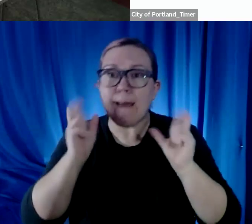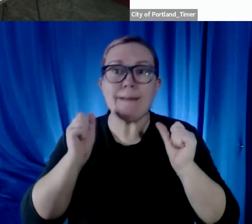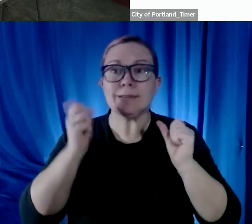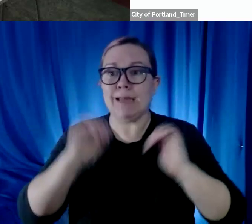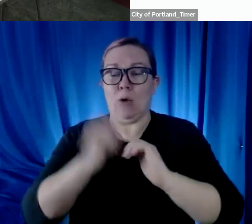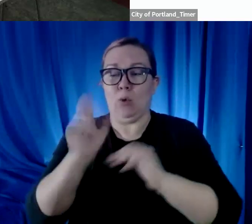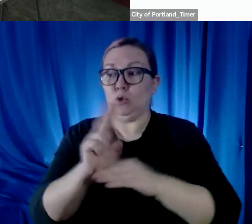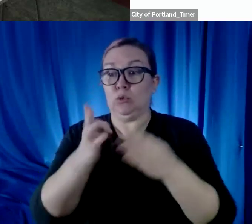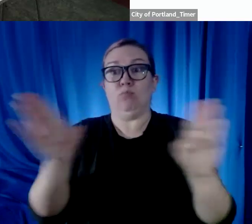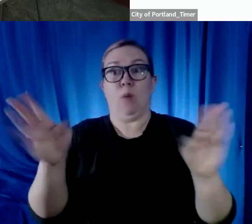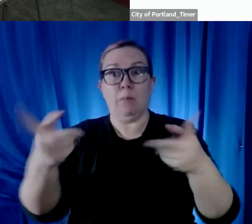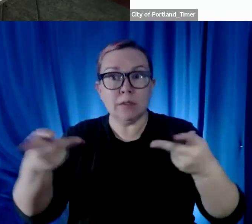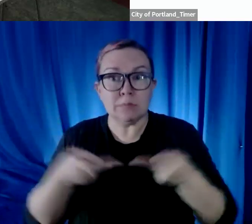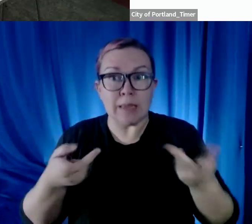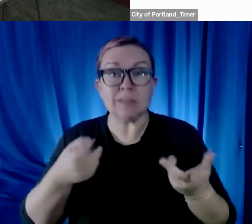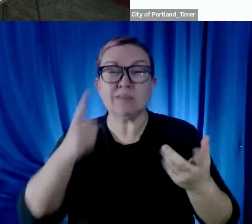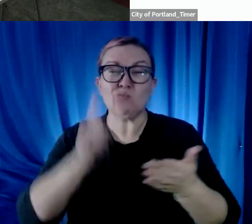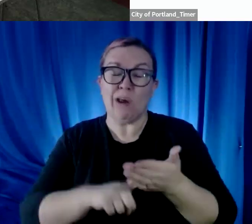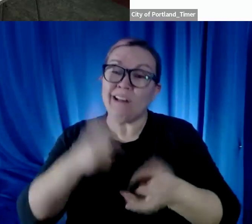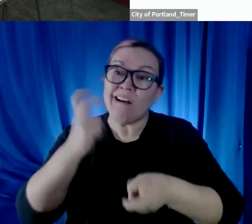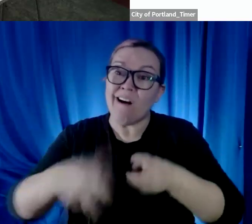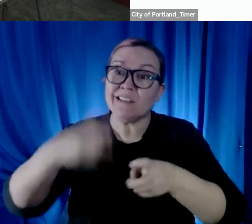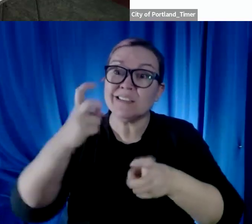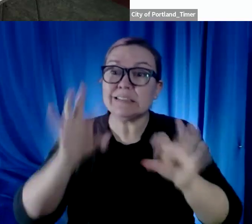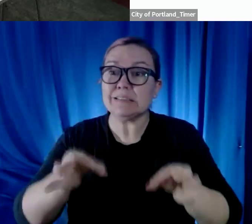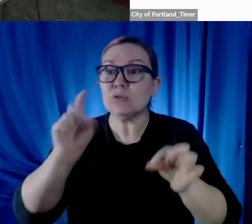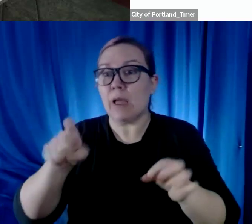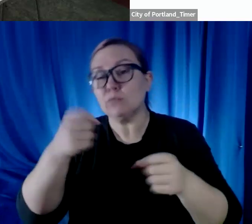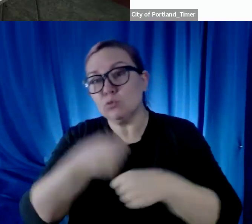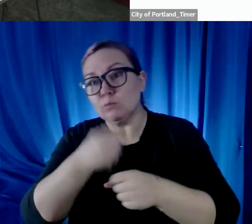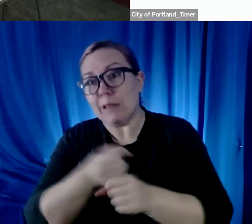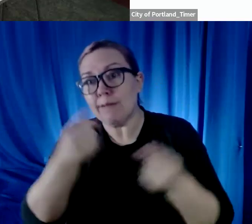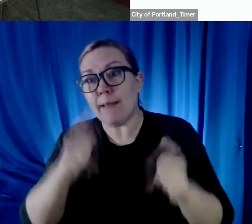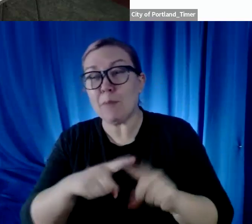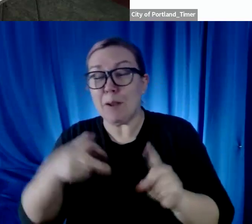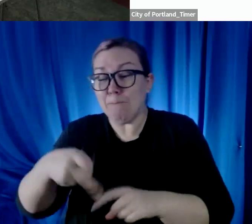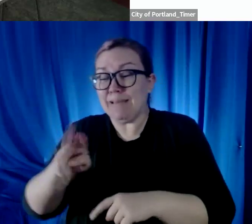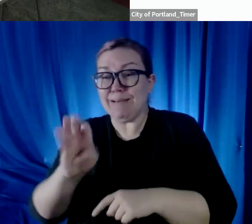I recognize that hard decisions need to be made, but these PBOT programs are critical in a time when community centers.